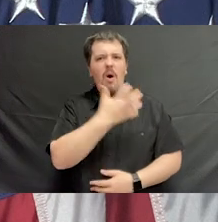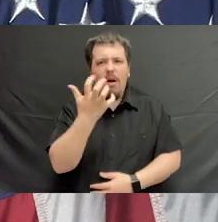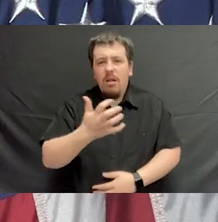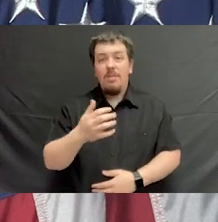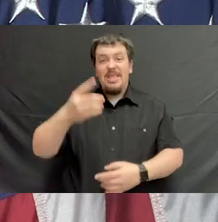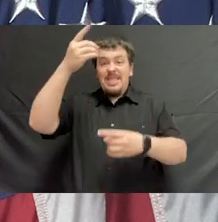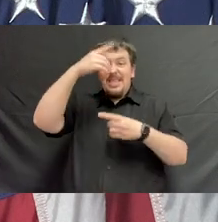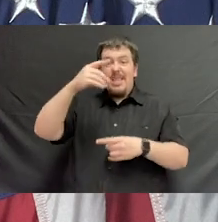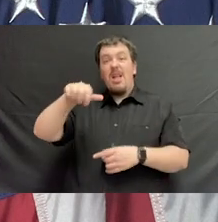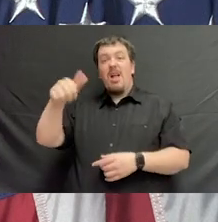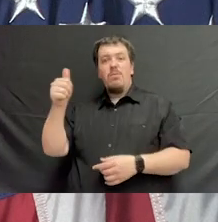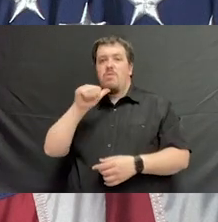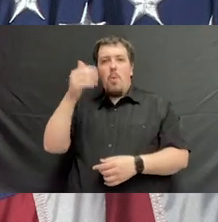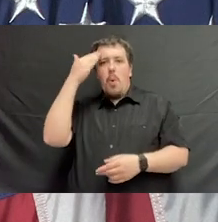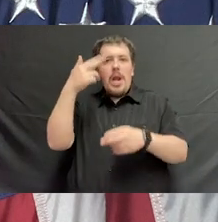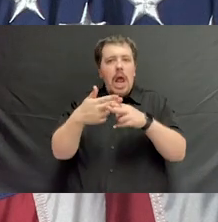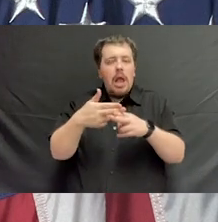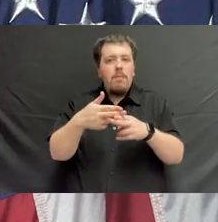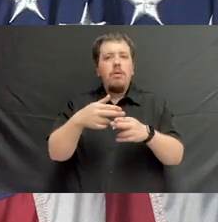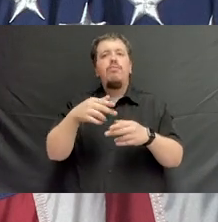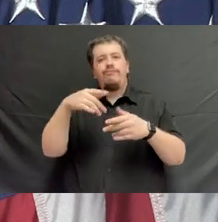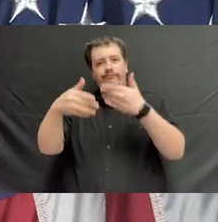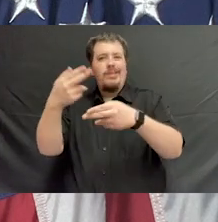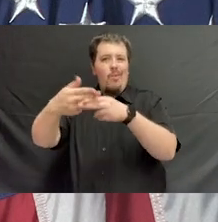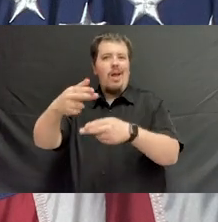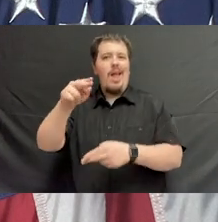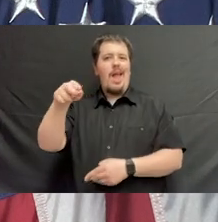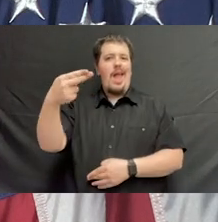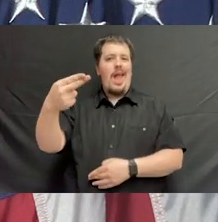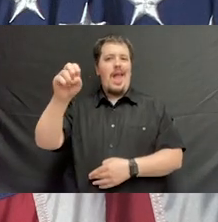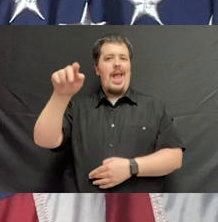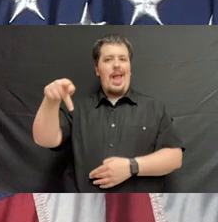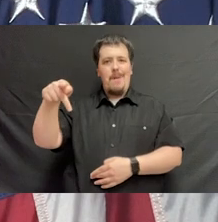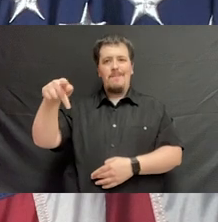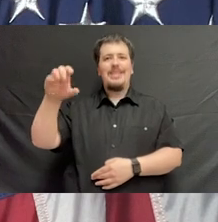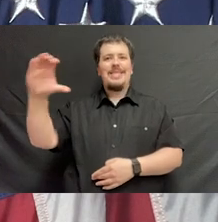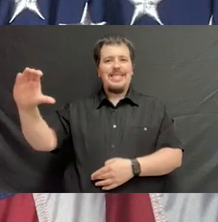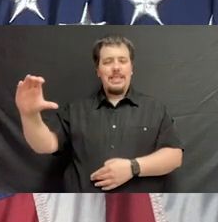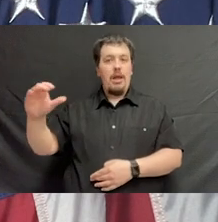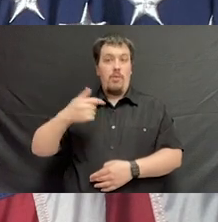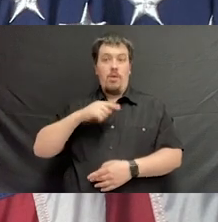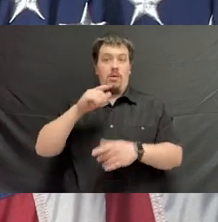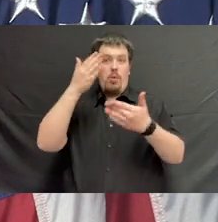A disease that we didn't even know the name of turned out to be hepatitis C. A disease we didn't know the name of when I graduated from medical school